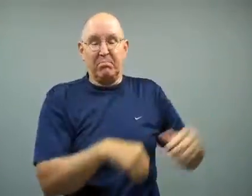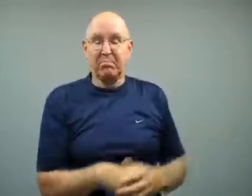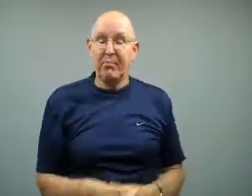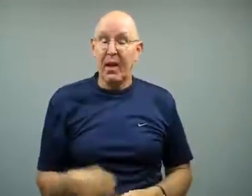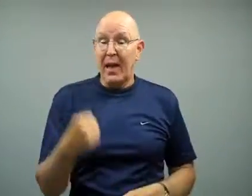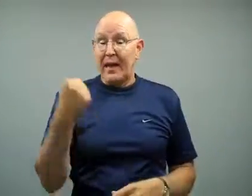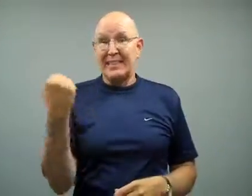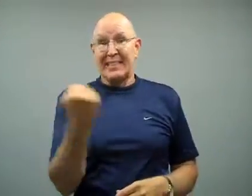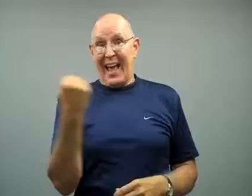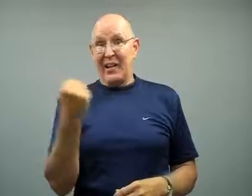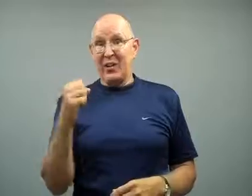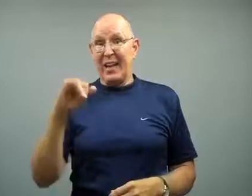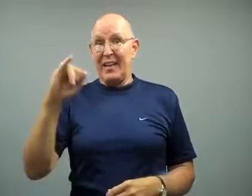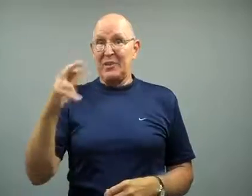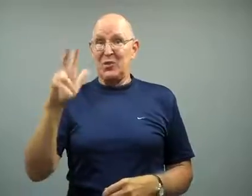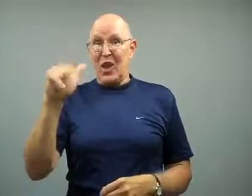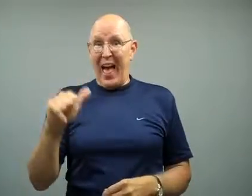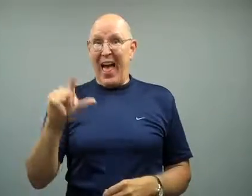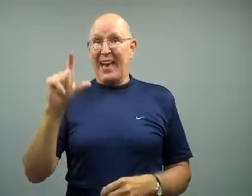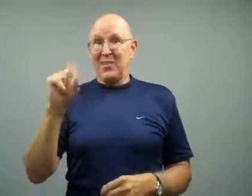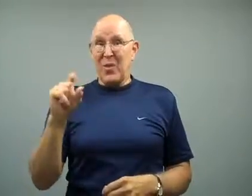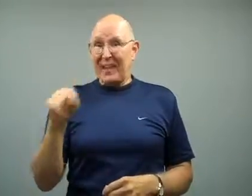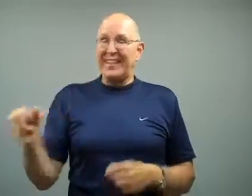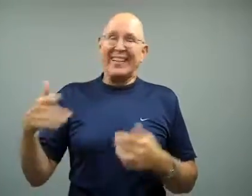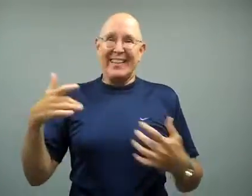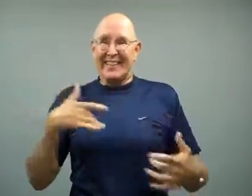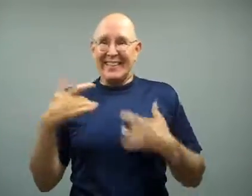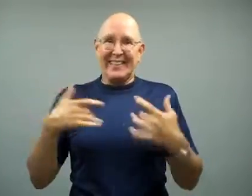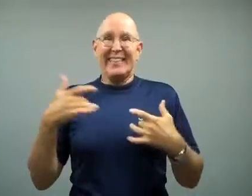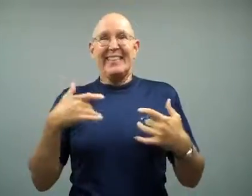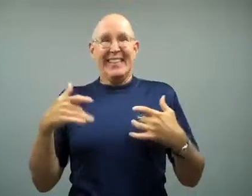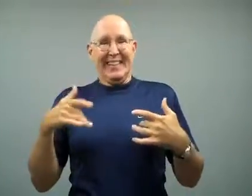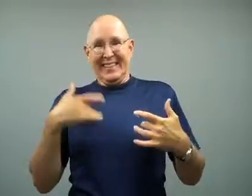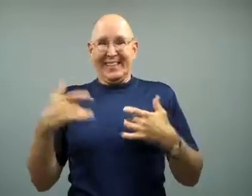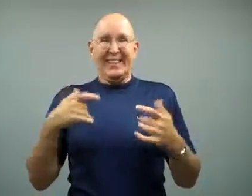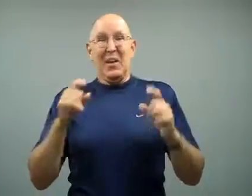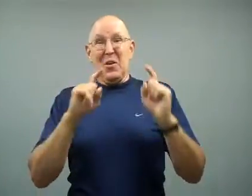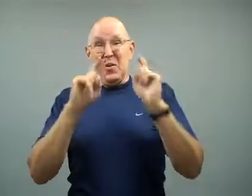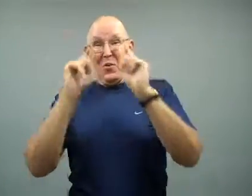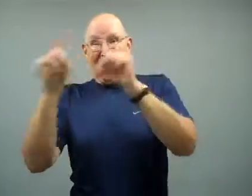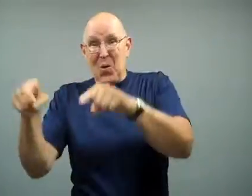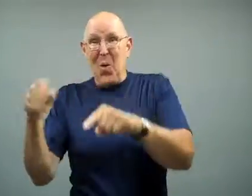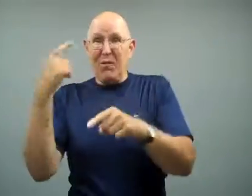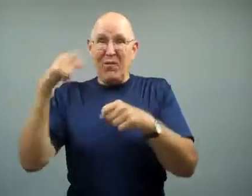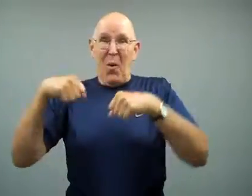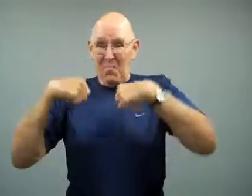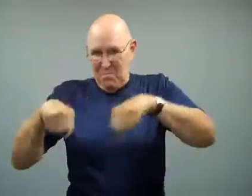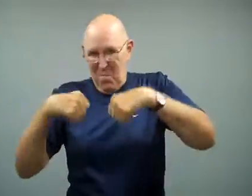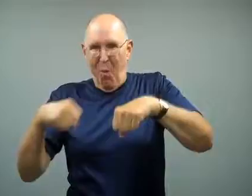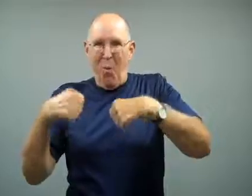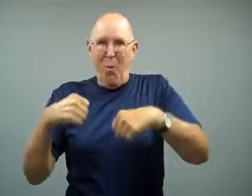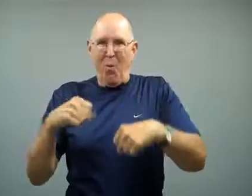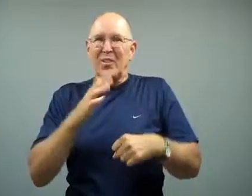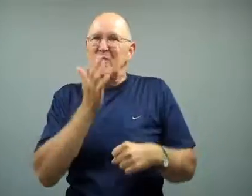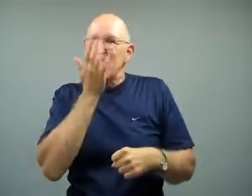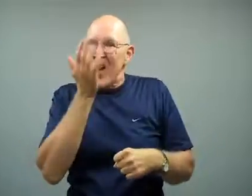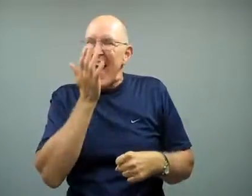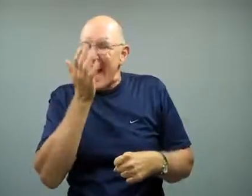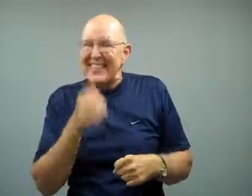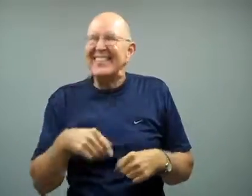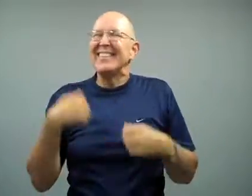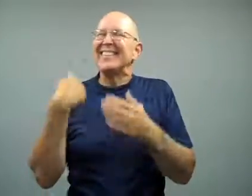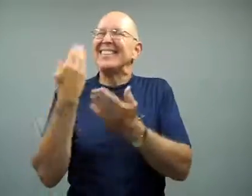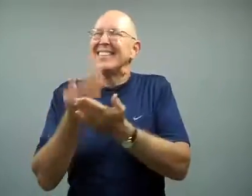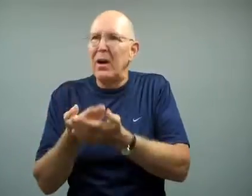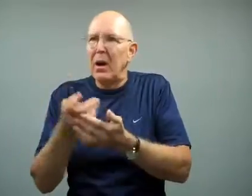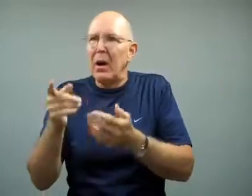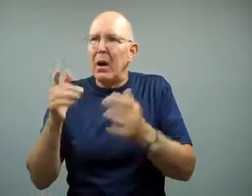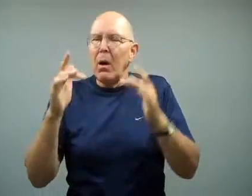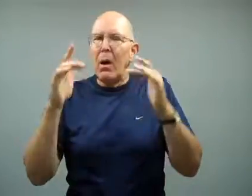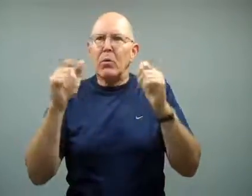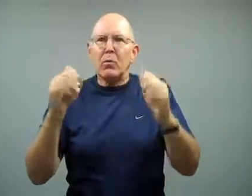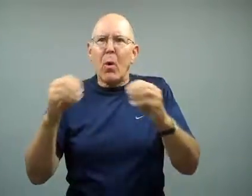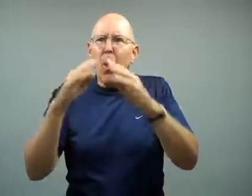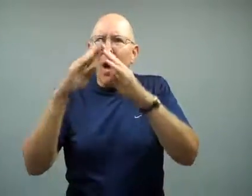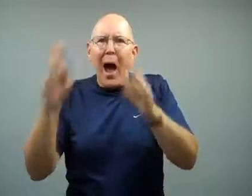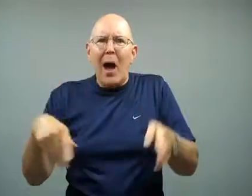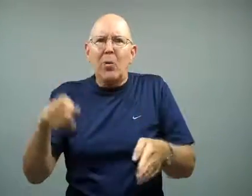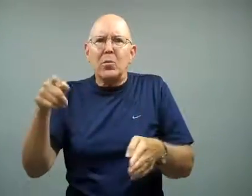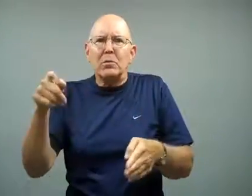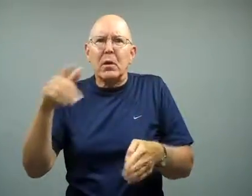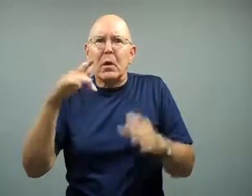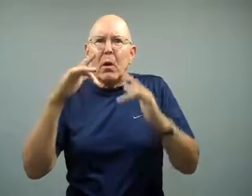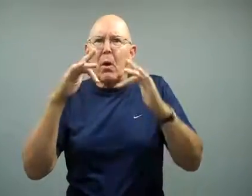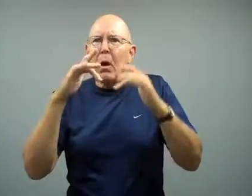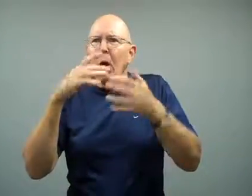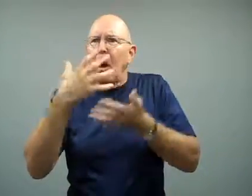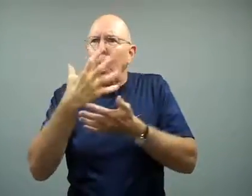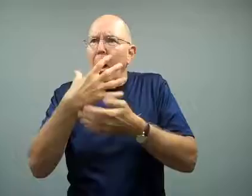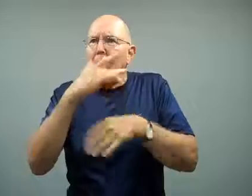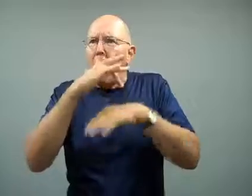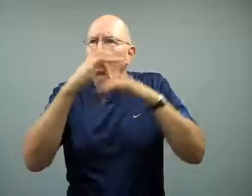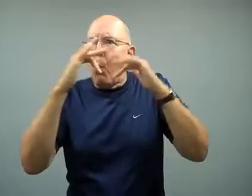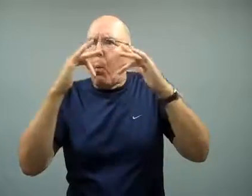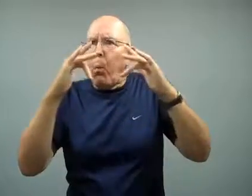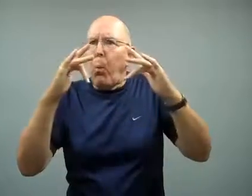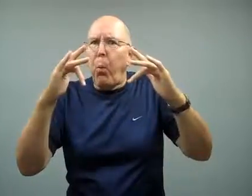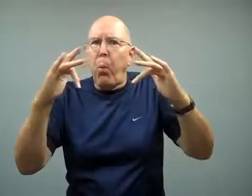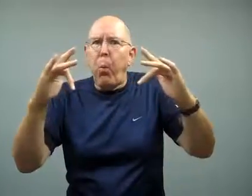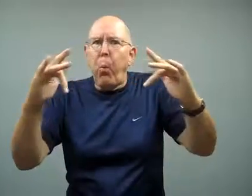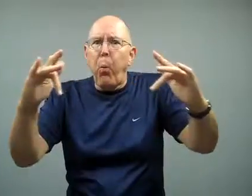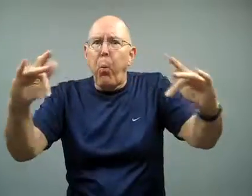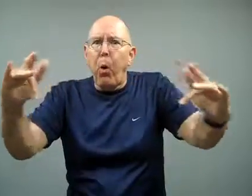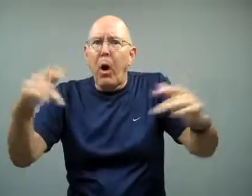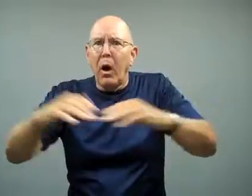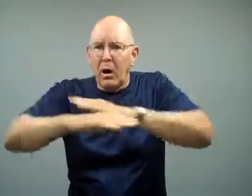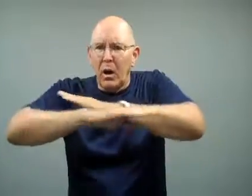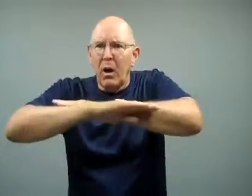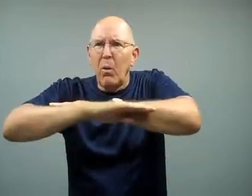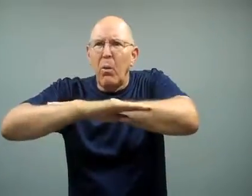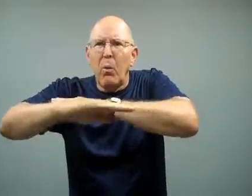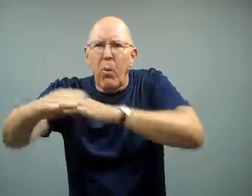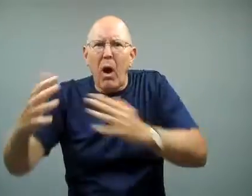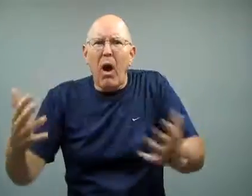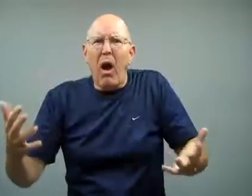They went to mow the grass on Saturday, July 20.